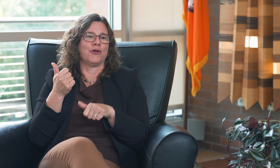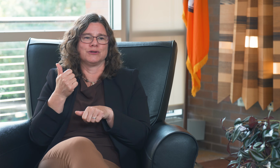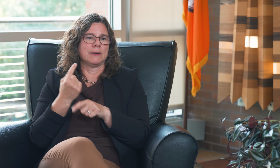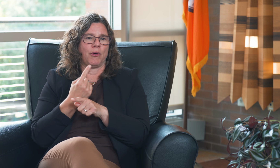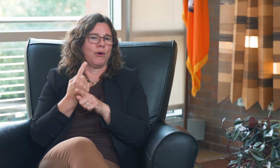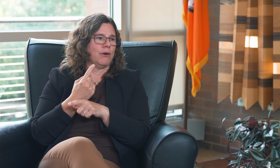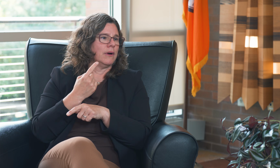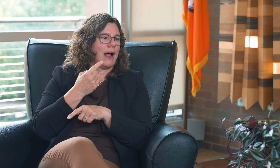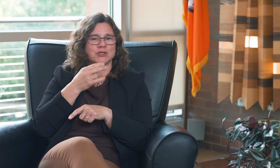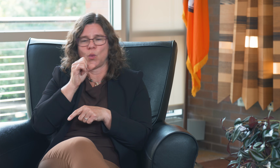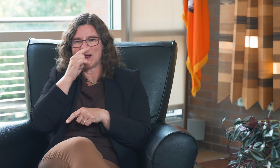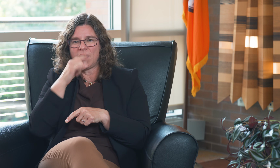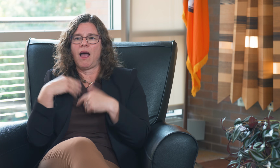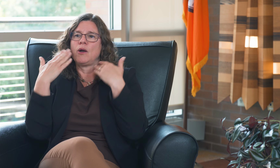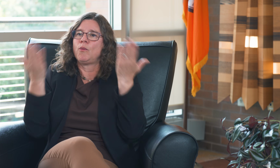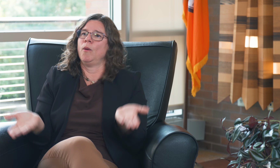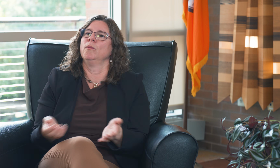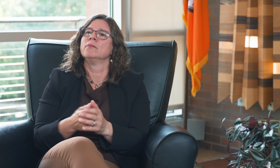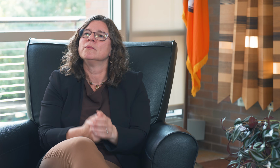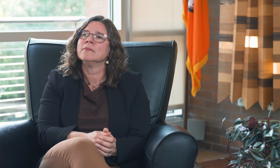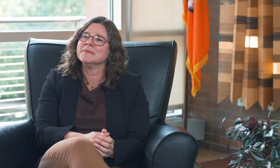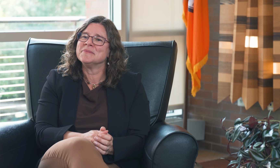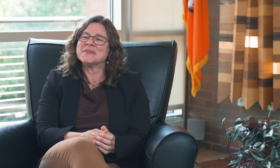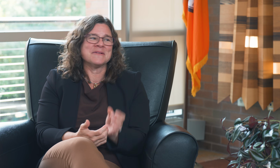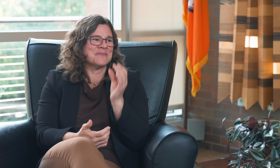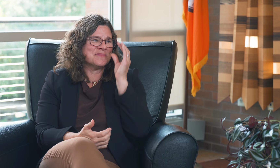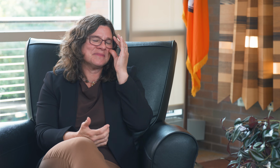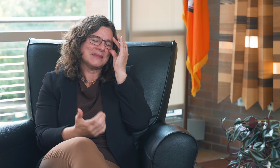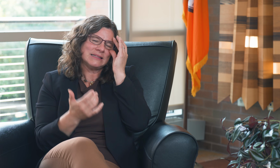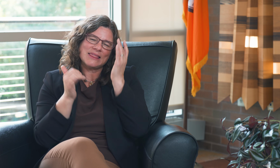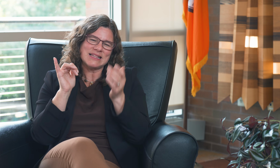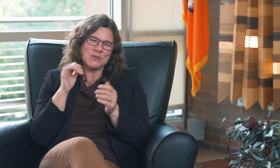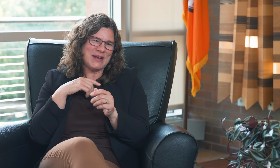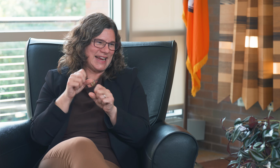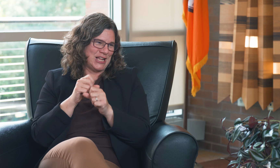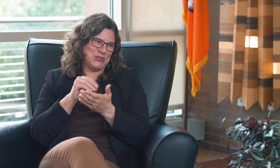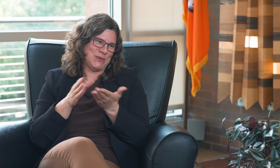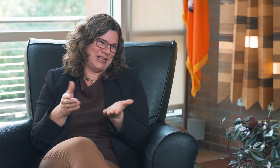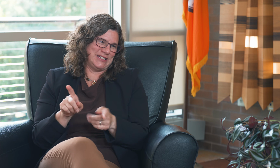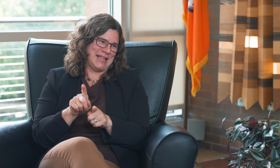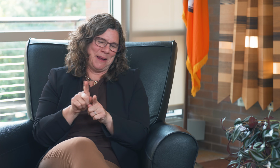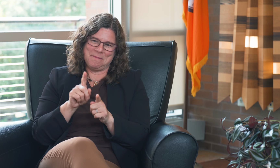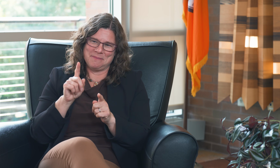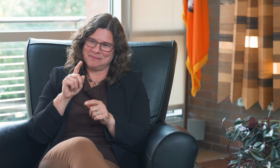Right now, of course, just like any other typical high school kid, you ask him and his answer is “I don't know.”